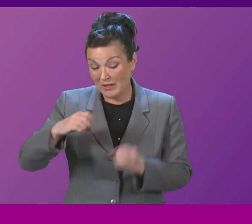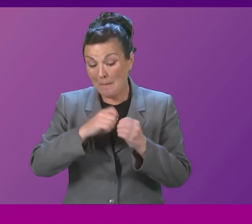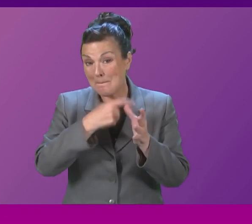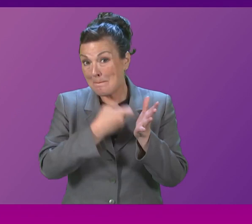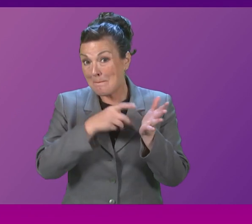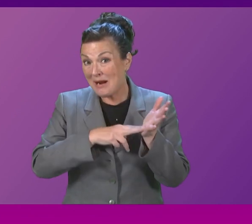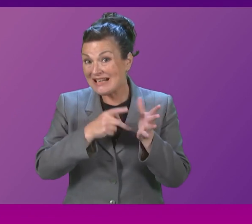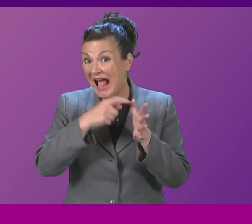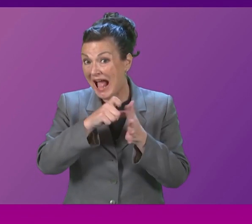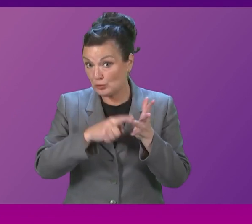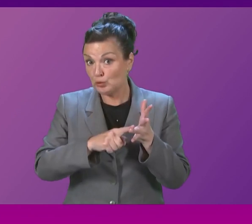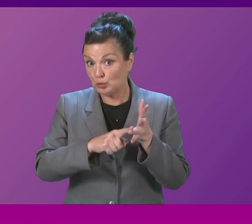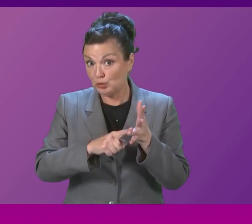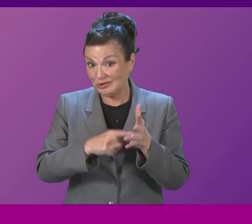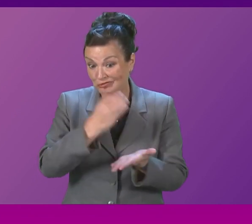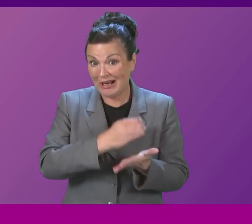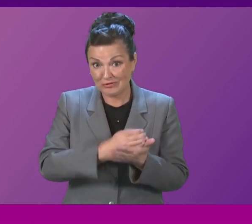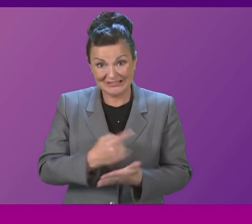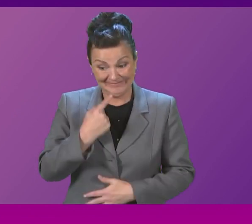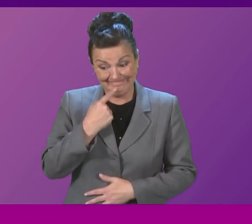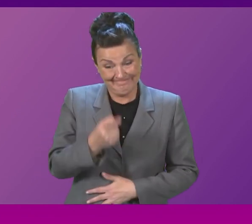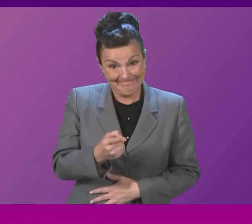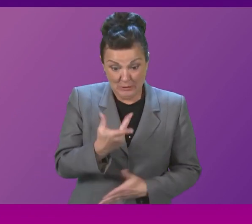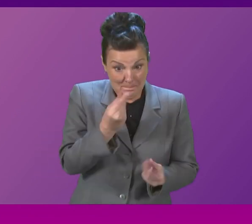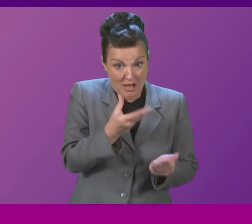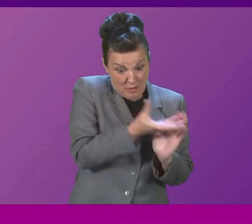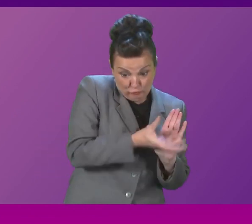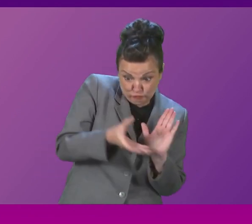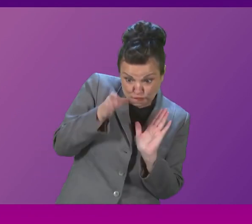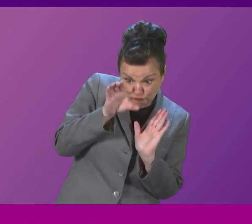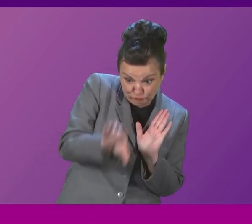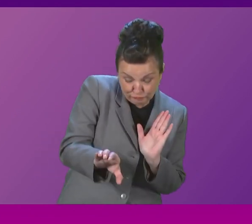spend that will be required risks diverting resources from front-line services.